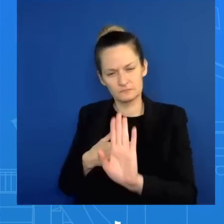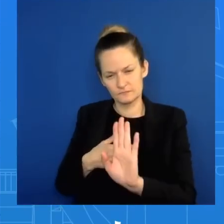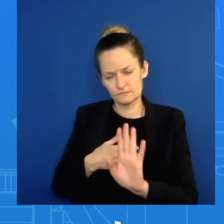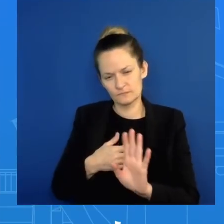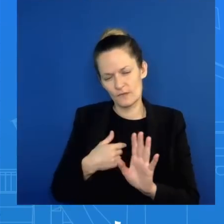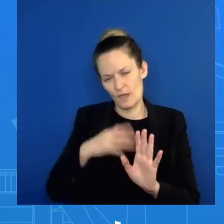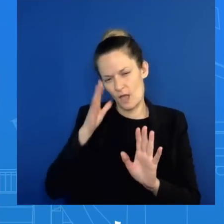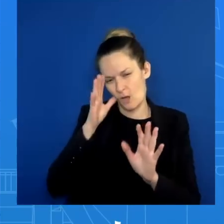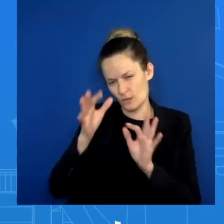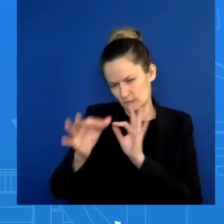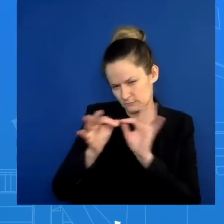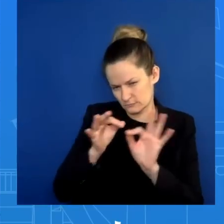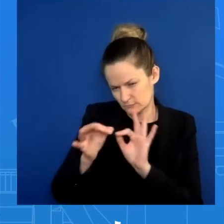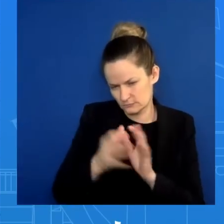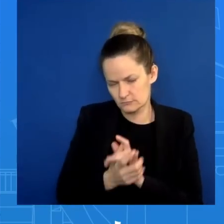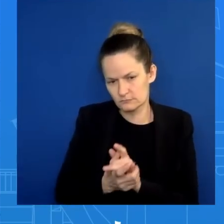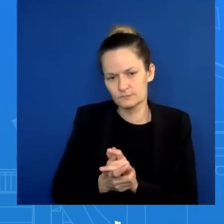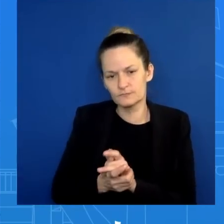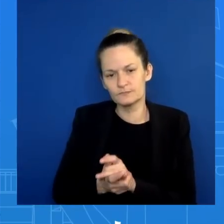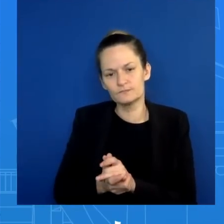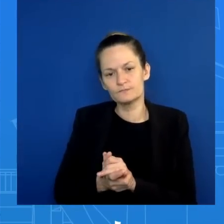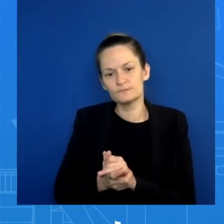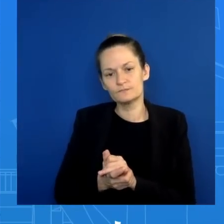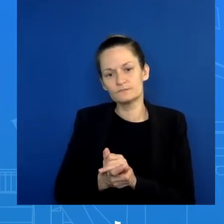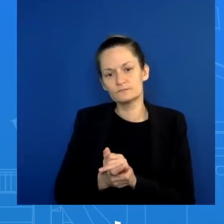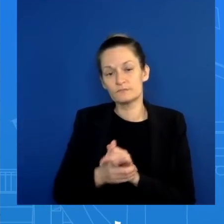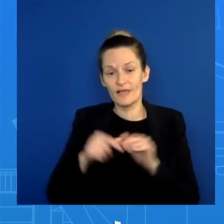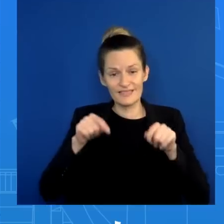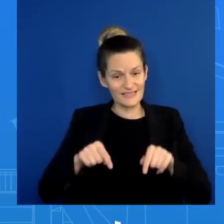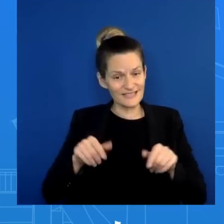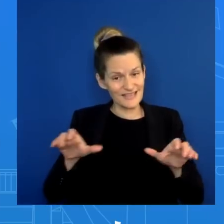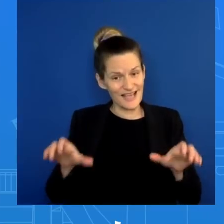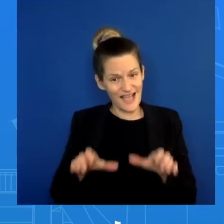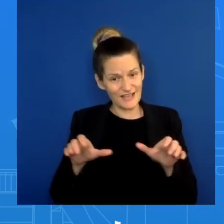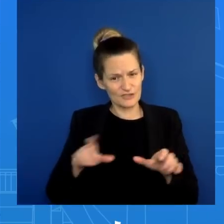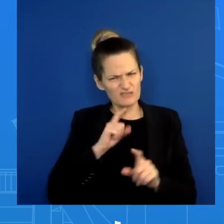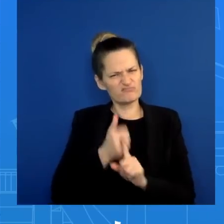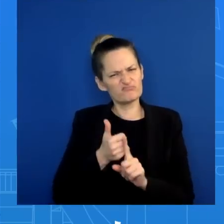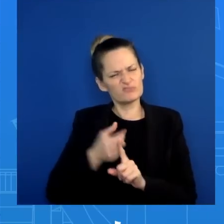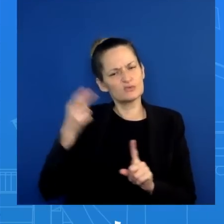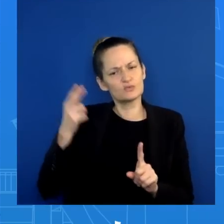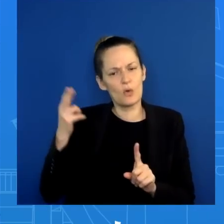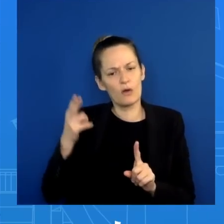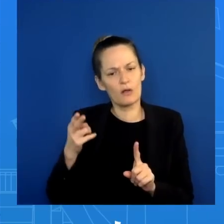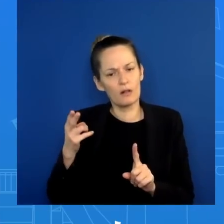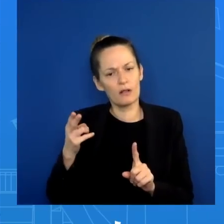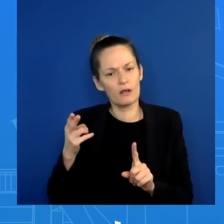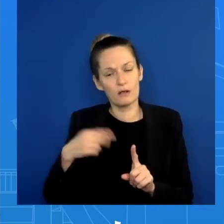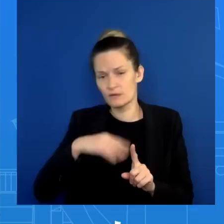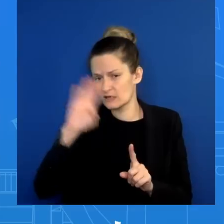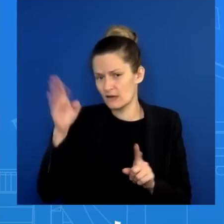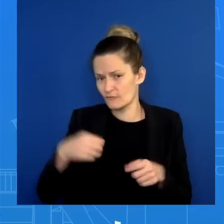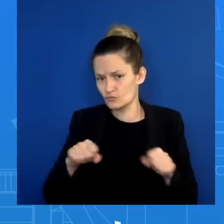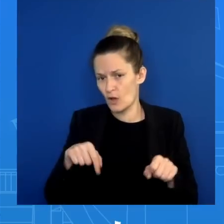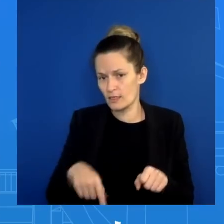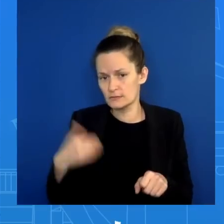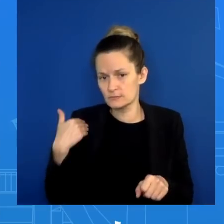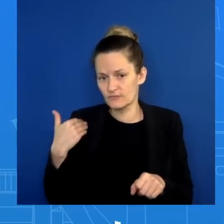When you look at the system, the system is broken. And we're trying to reform it so that we can help people who really need it.